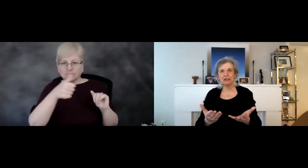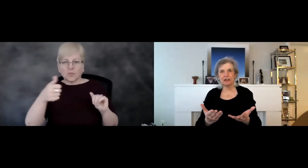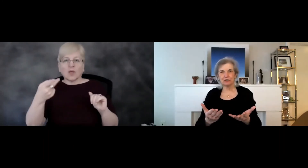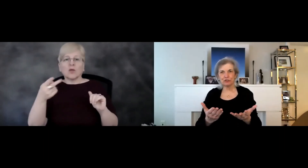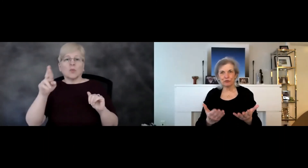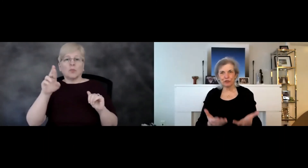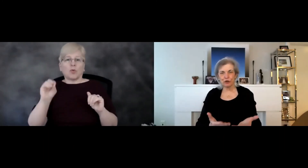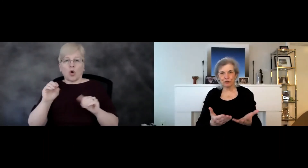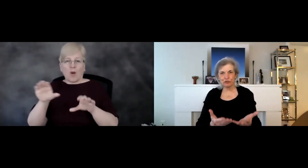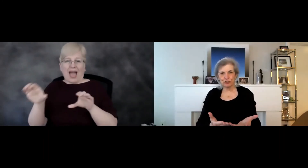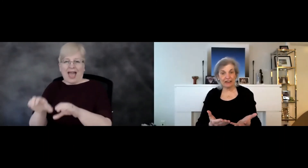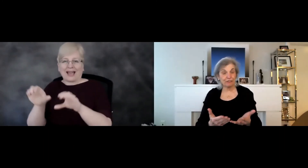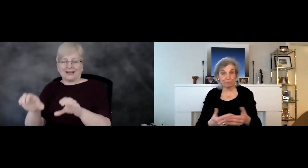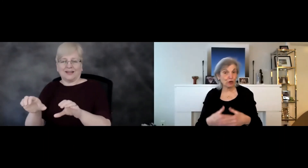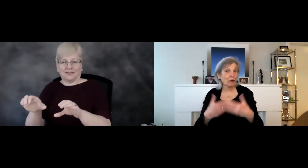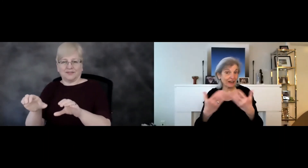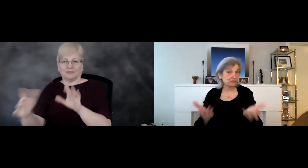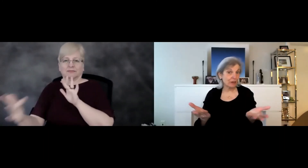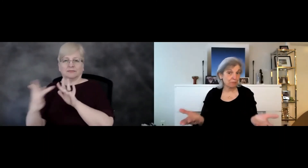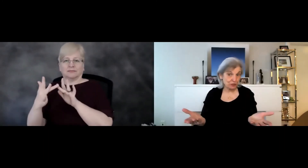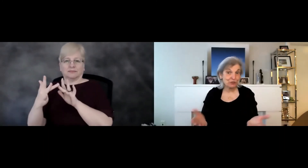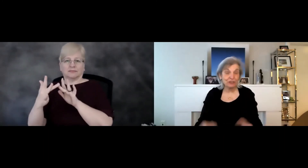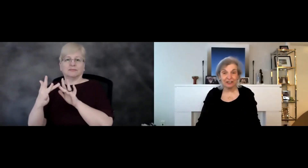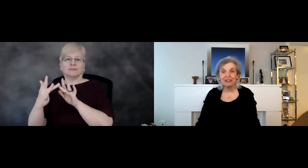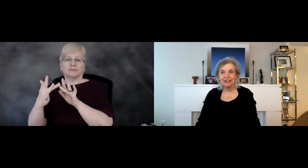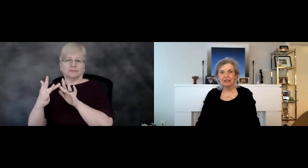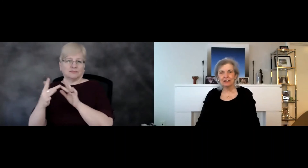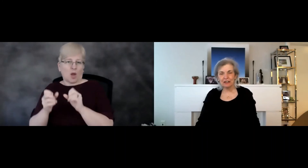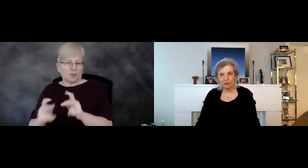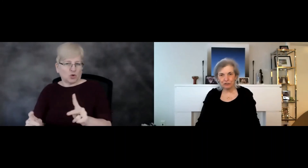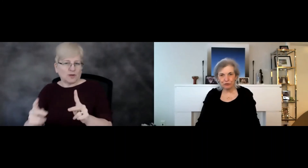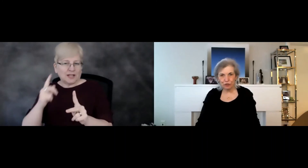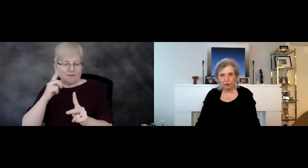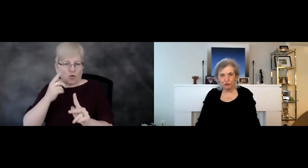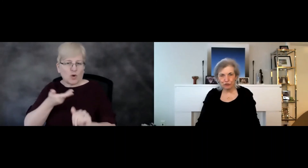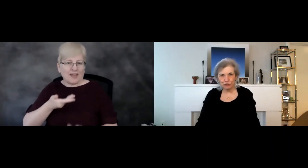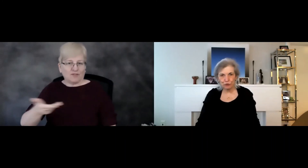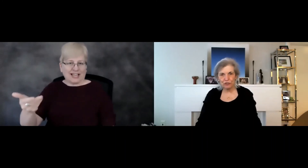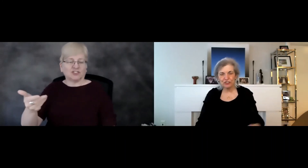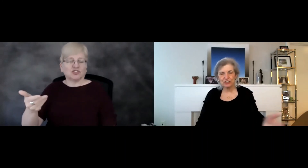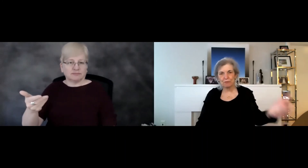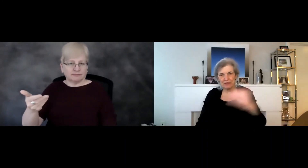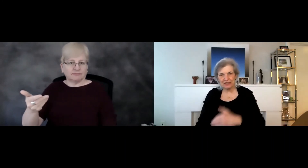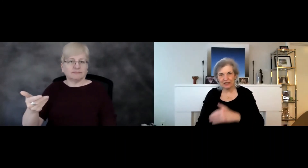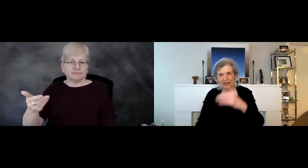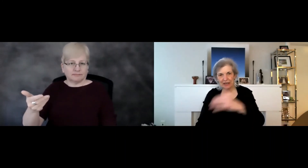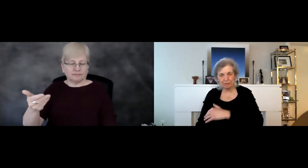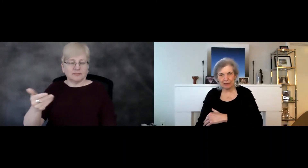and the proactive opportunity, 17:37:05 to those who submitted the paper